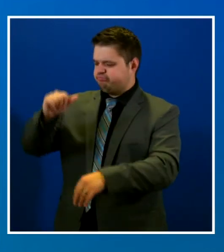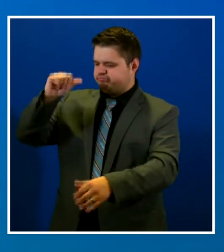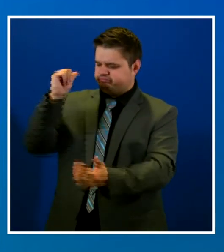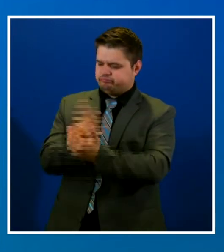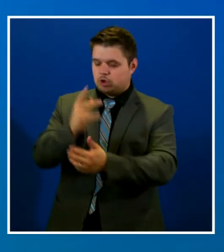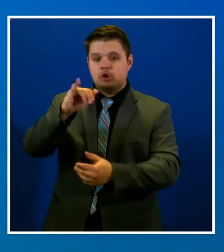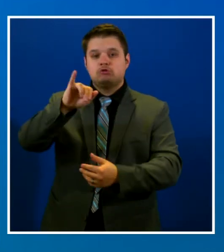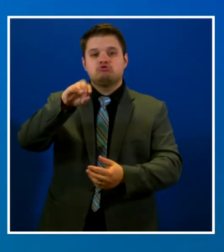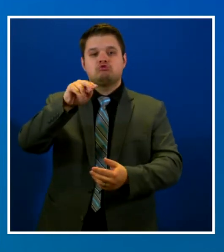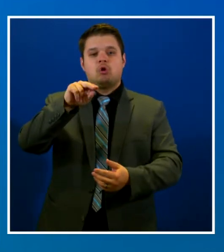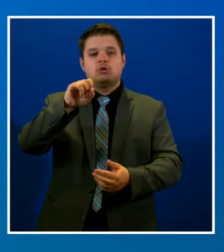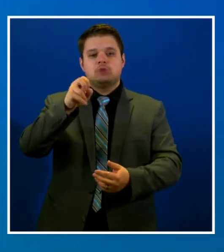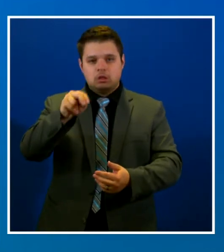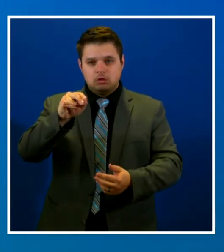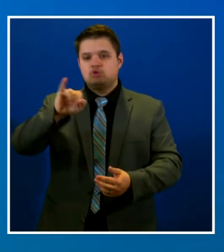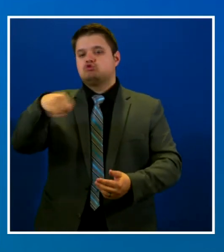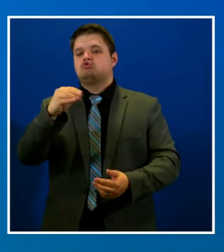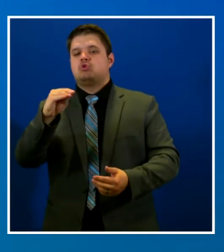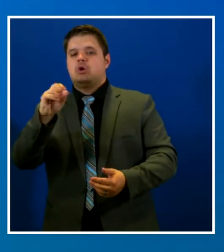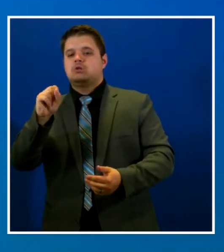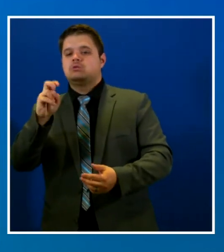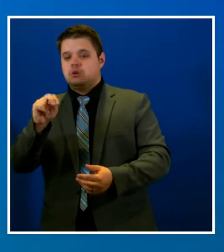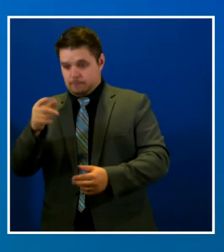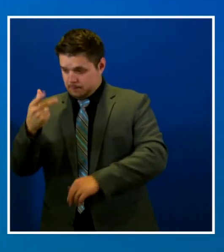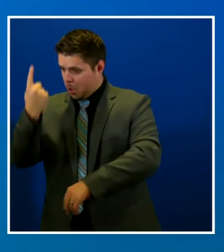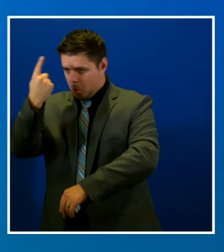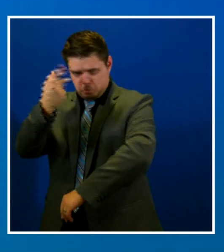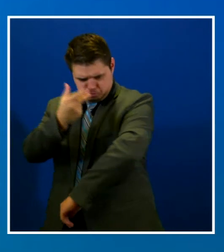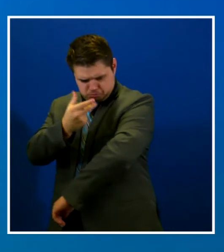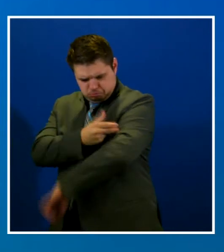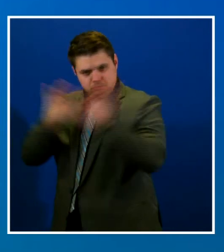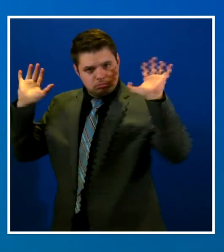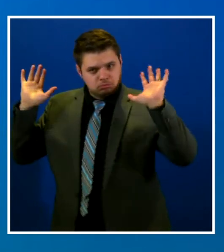availability of vaccines and help accelerate our fight against the pandemic.